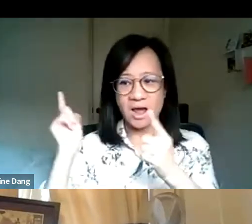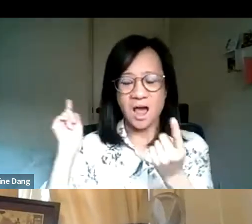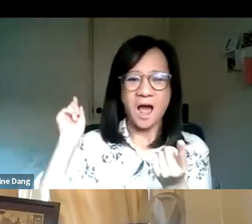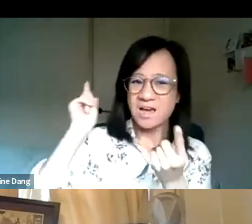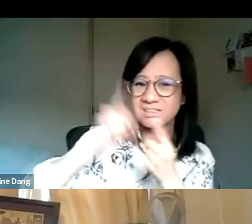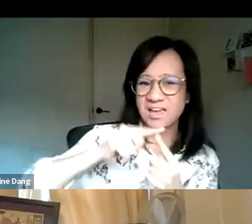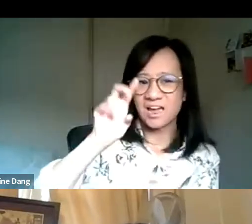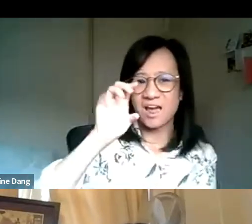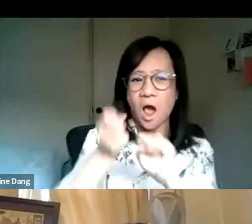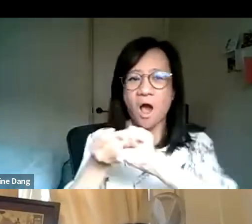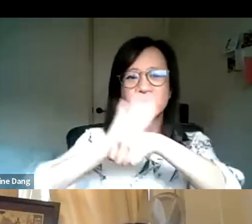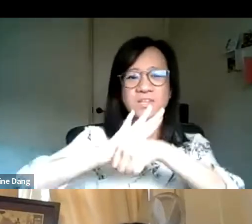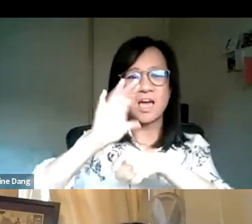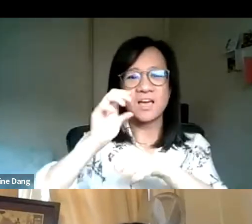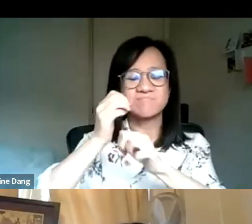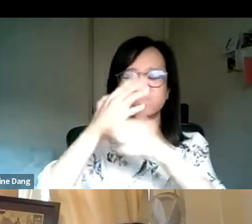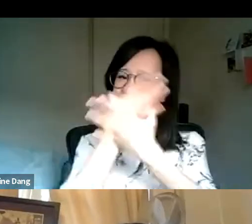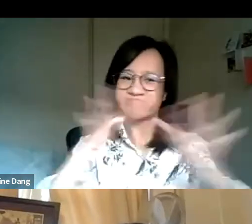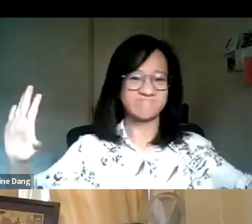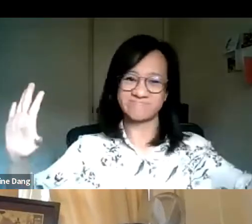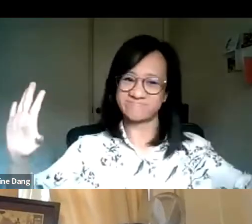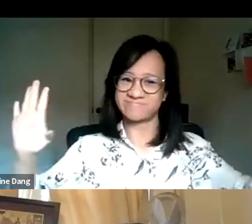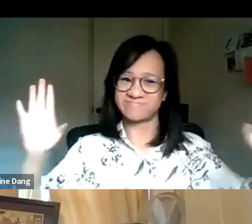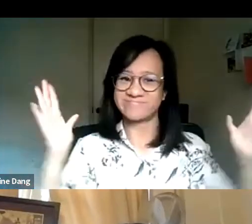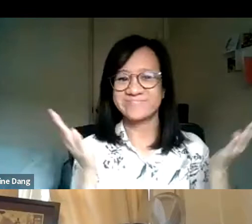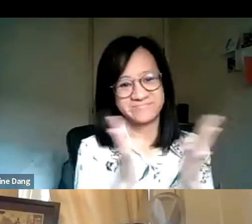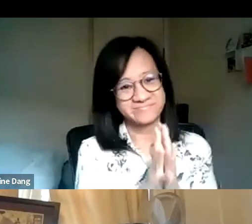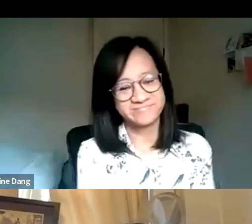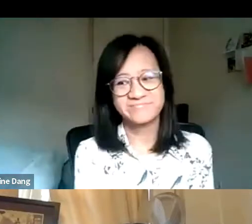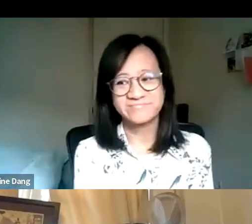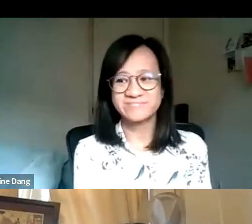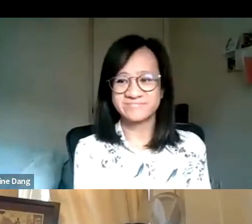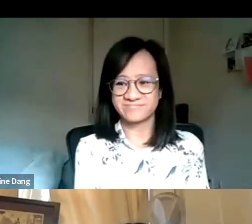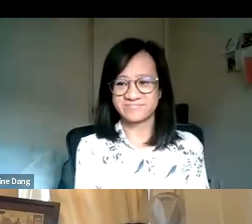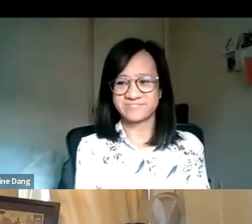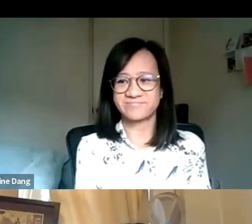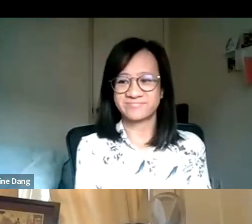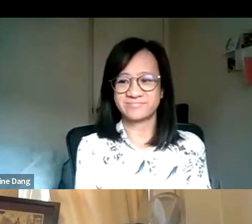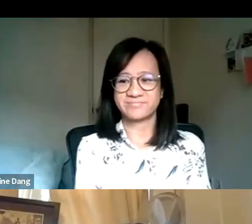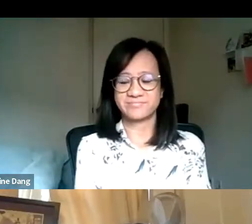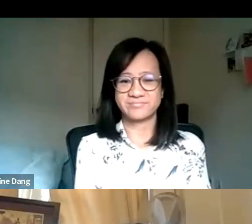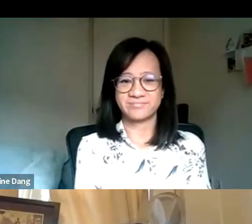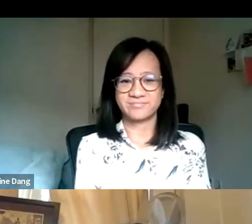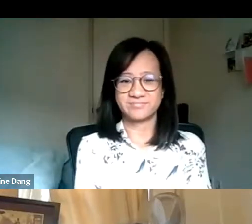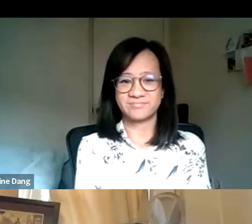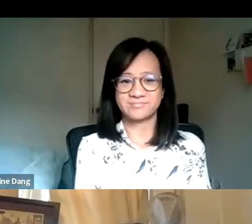again and meet more people so, but I know we have to wait for COVID to be resolved before